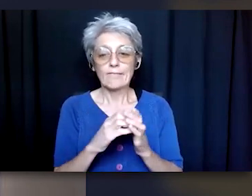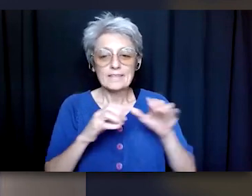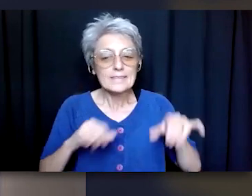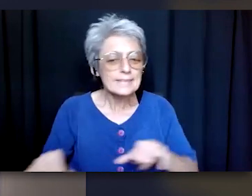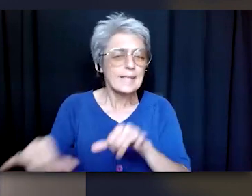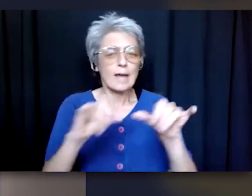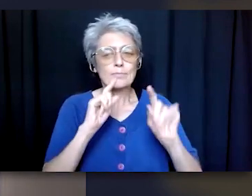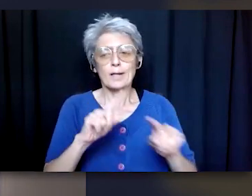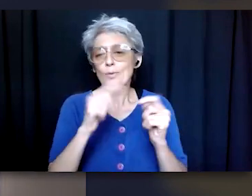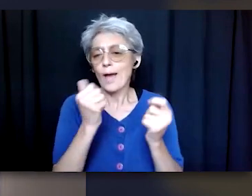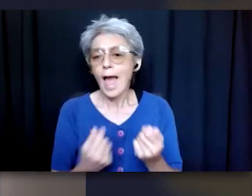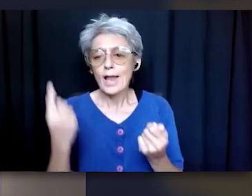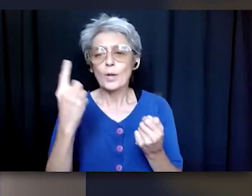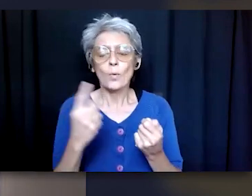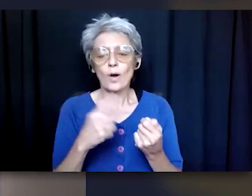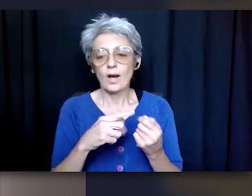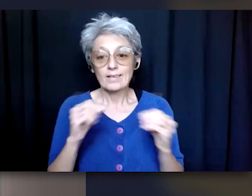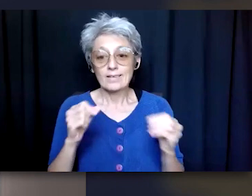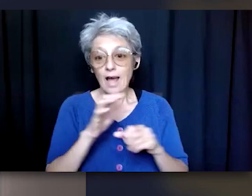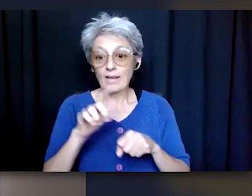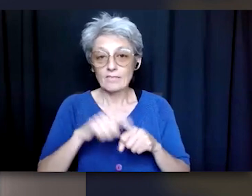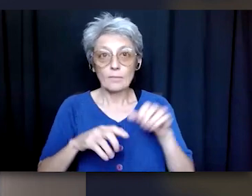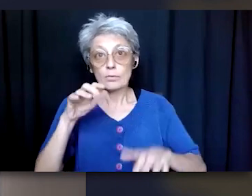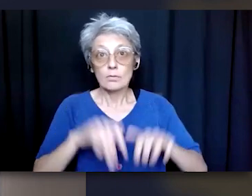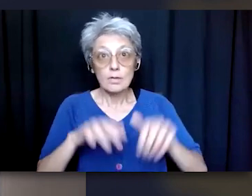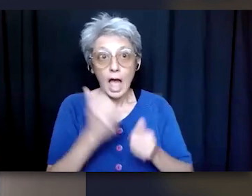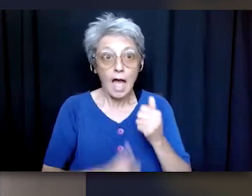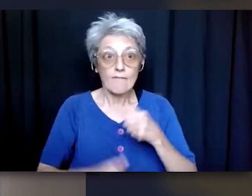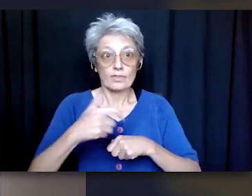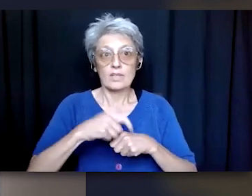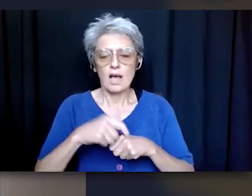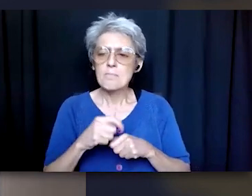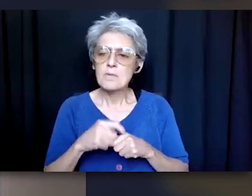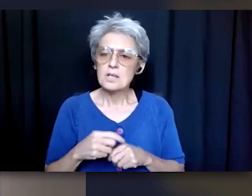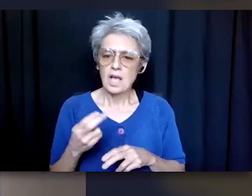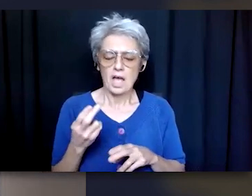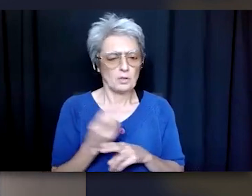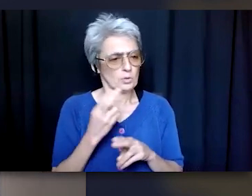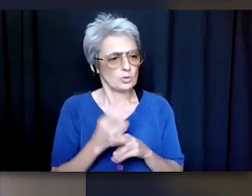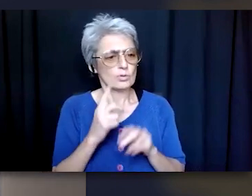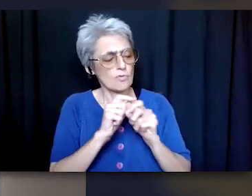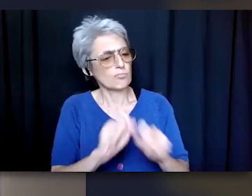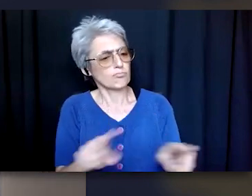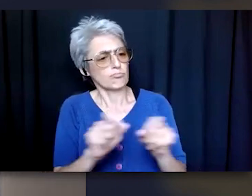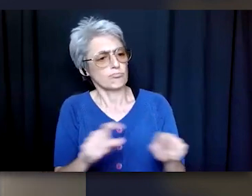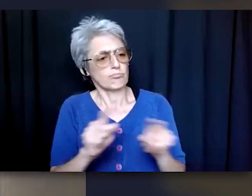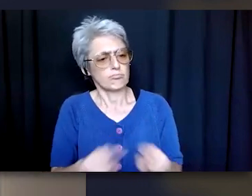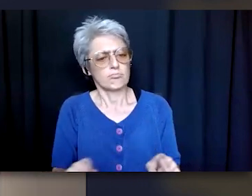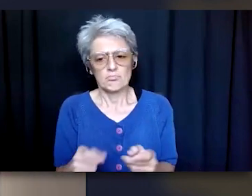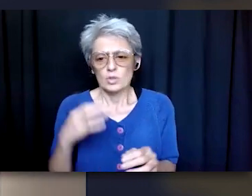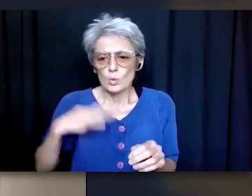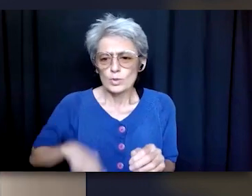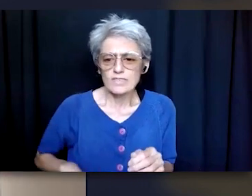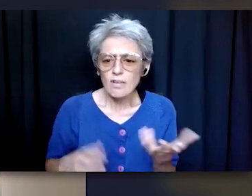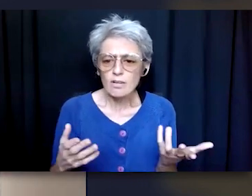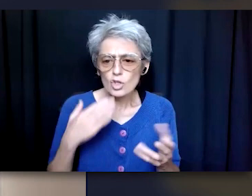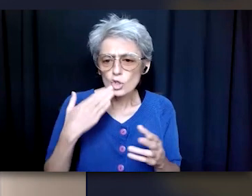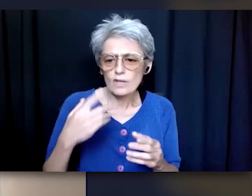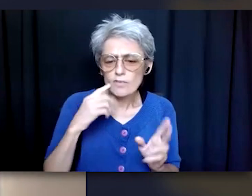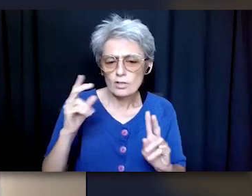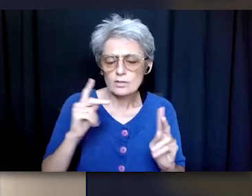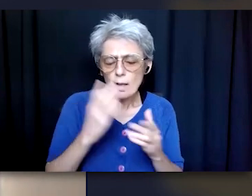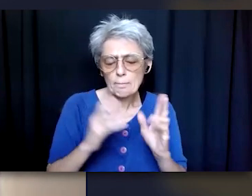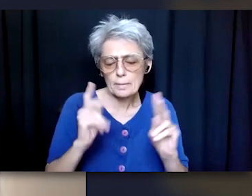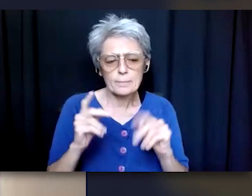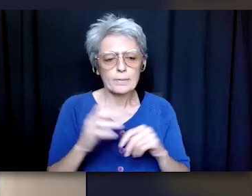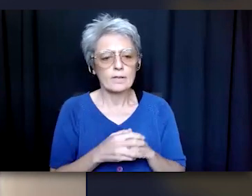there are some really useful paths here that we are going to talk about. But for the most part,